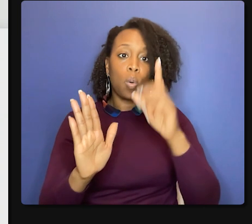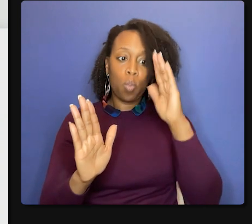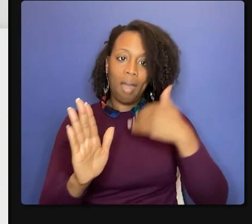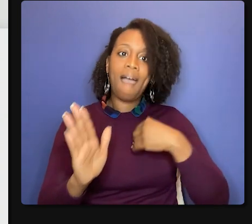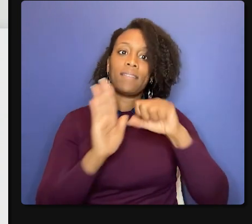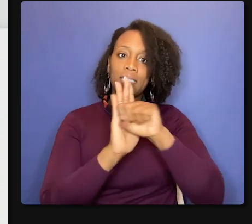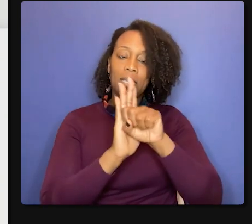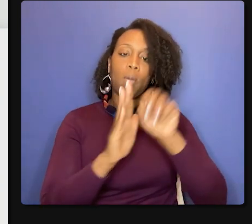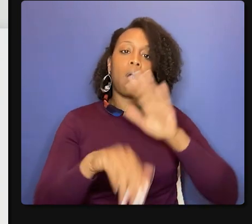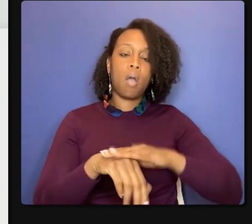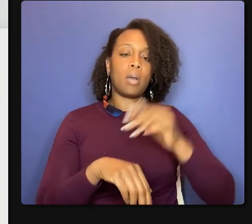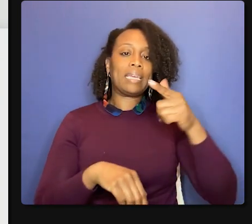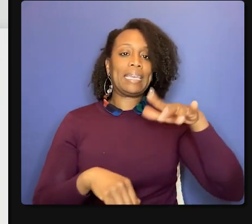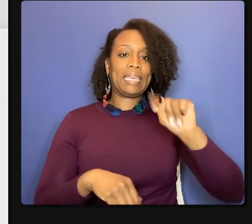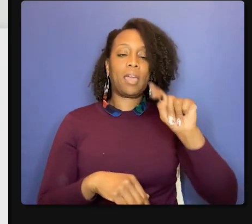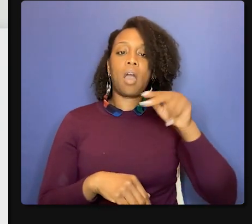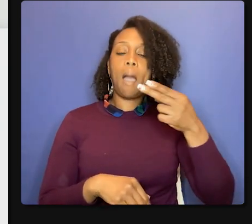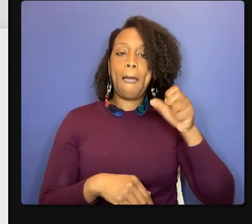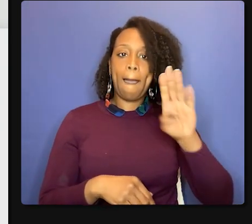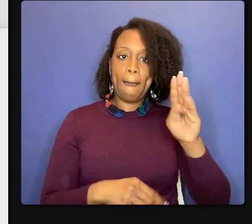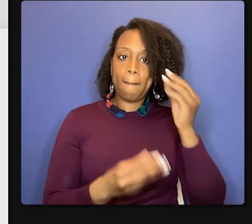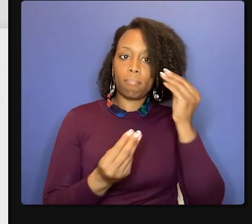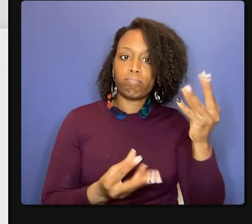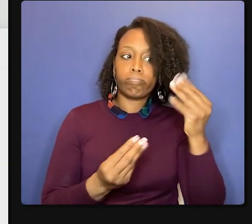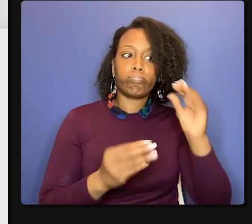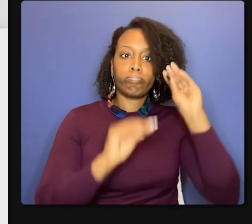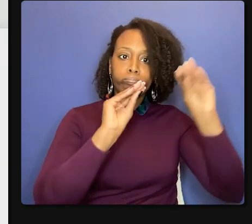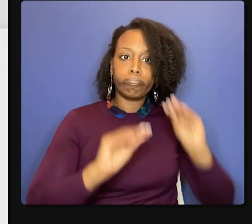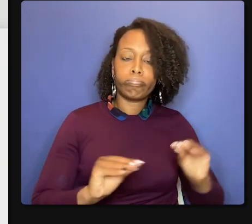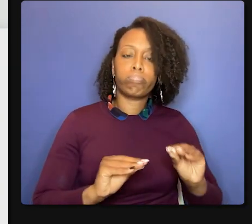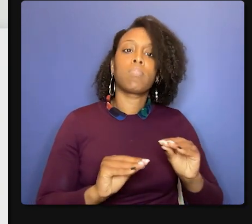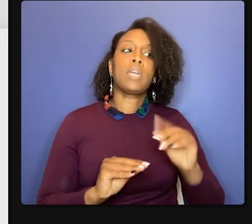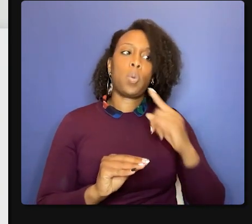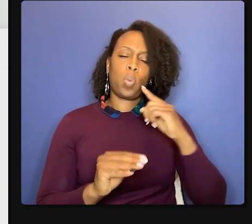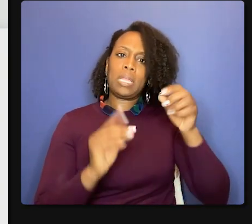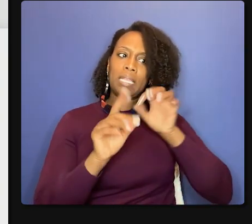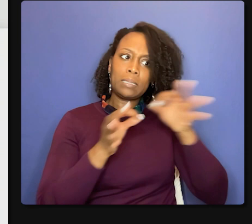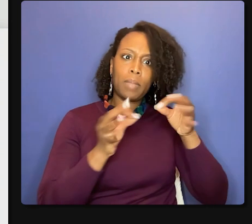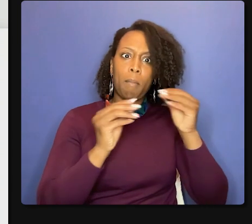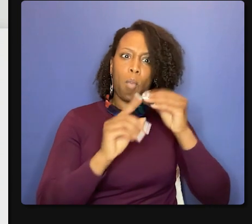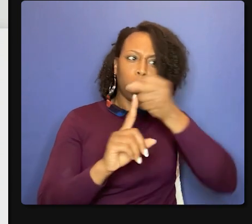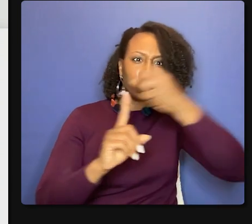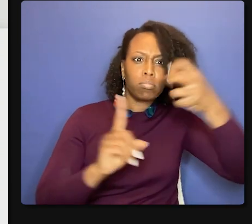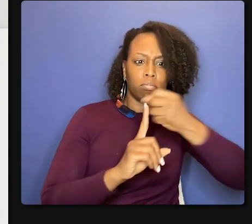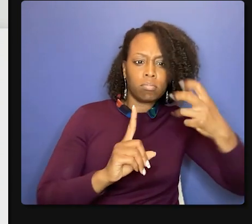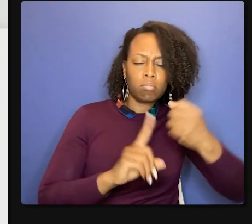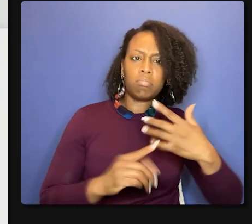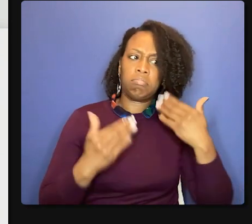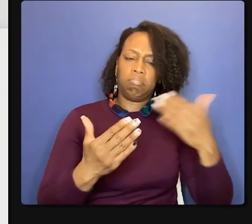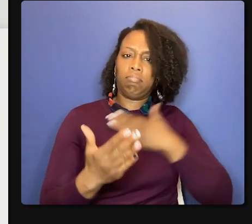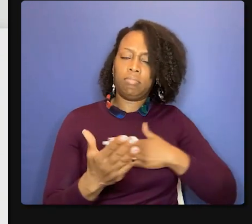that we will have a sample on our GitHub repository that will help demonstrate this in more detail, and I encourage you to check that out.